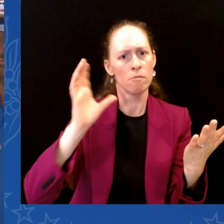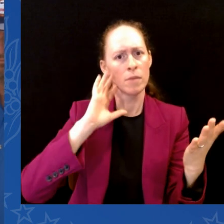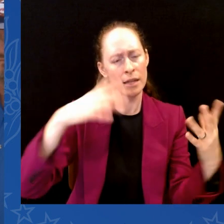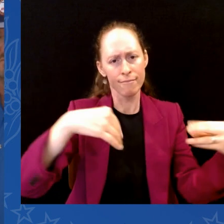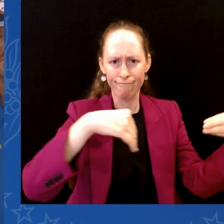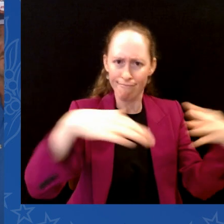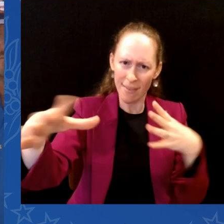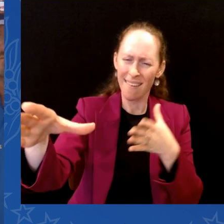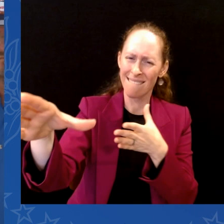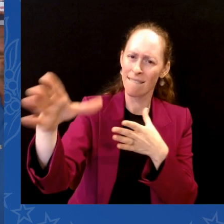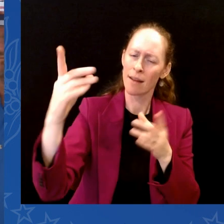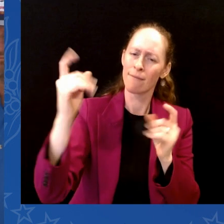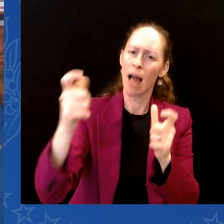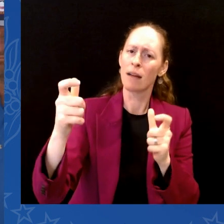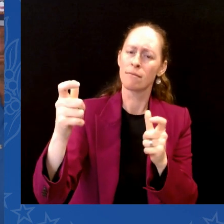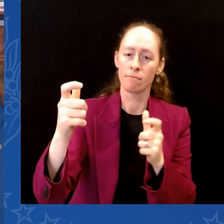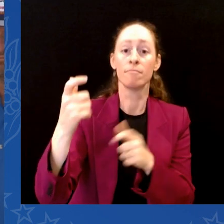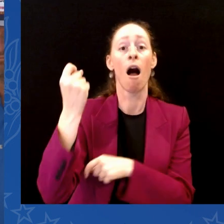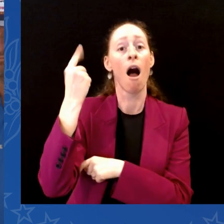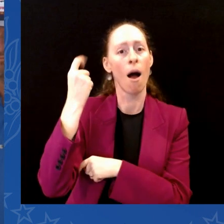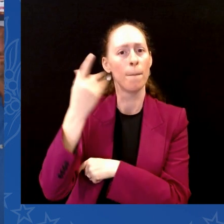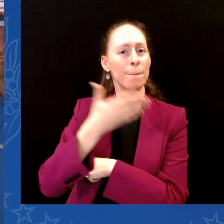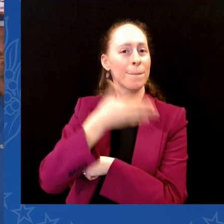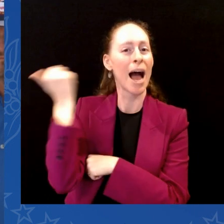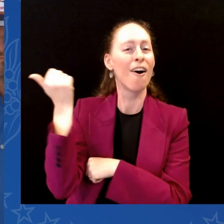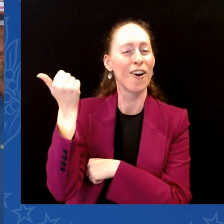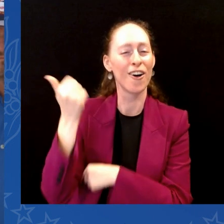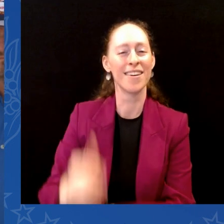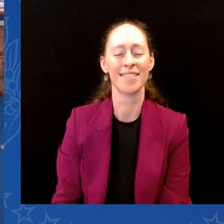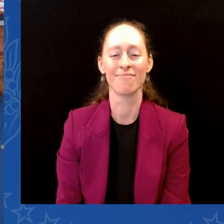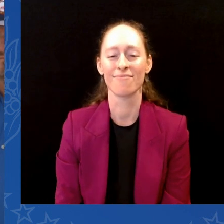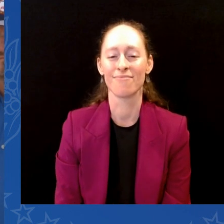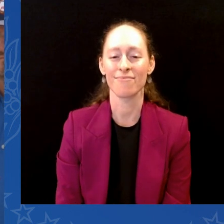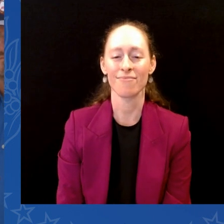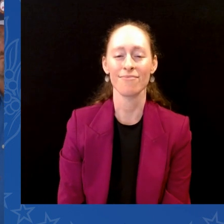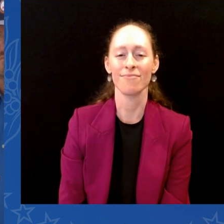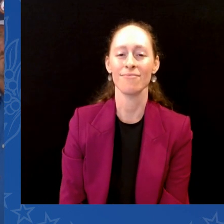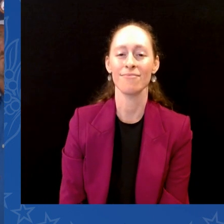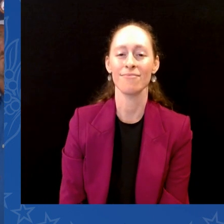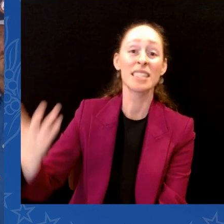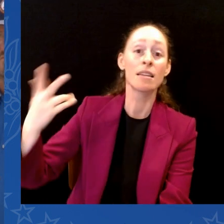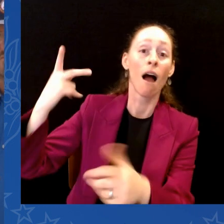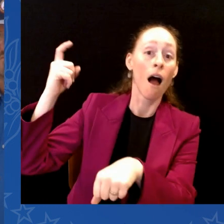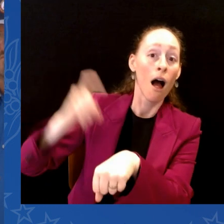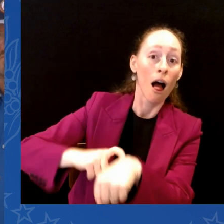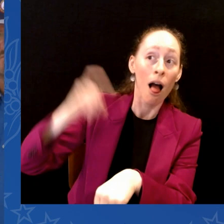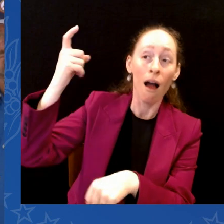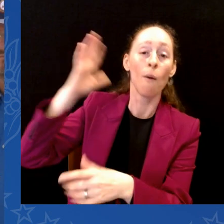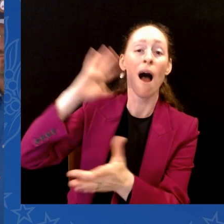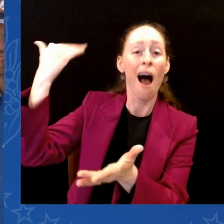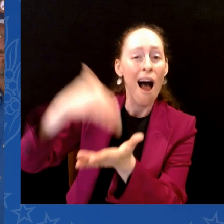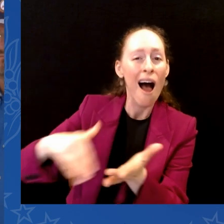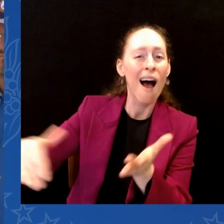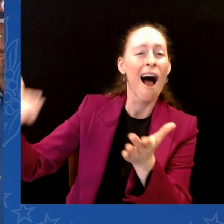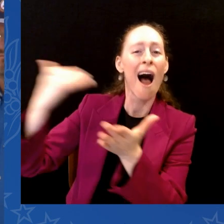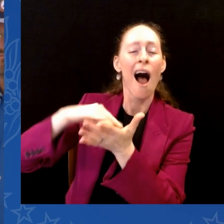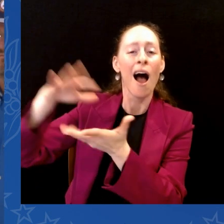because there will be more storms. There will be more storms. When I was Vice President, I provided Florida --